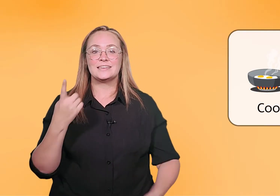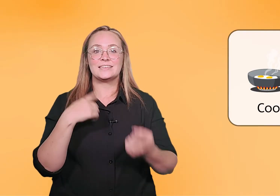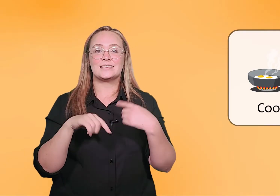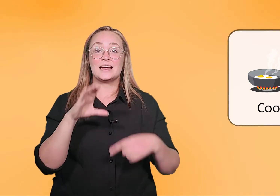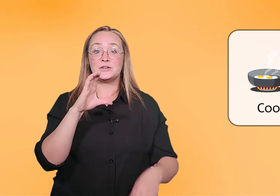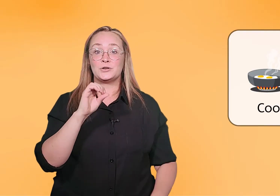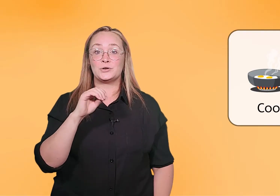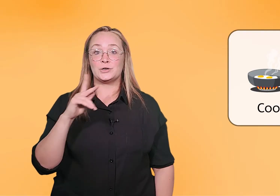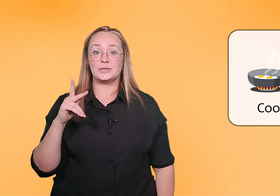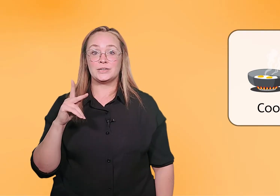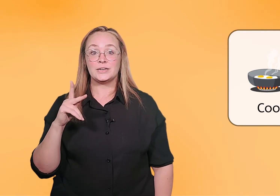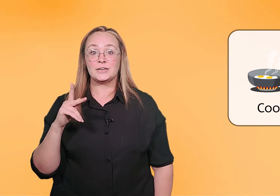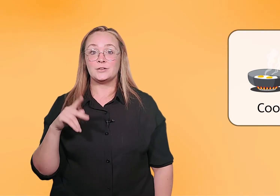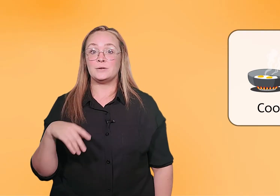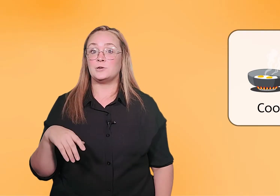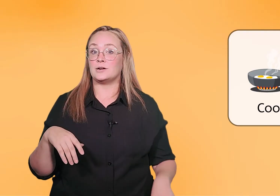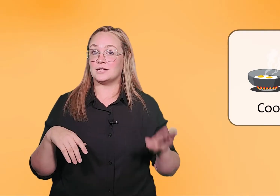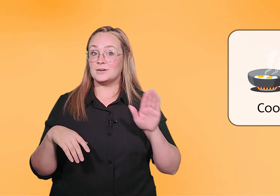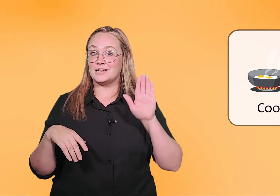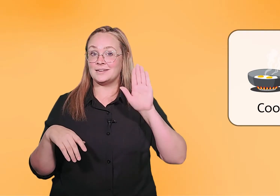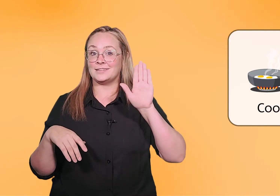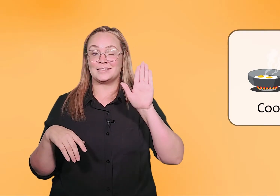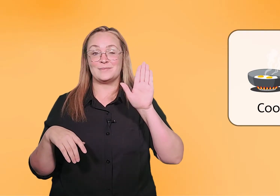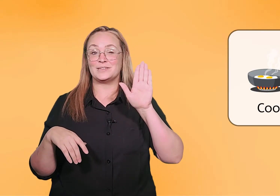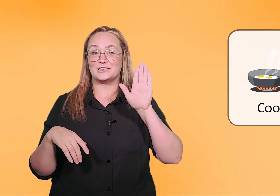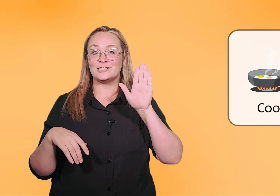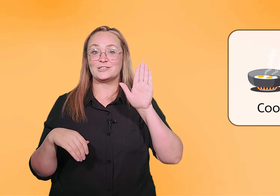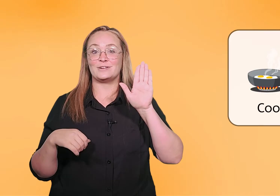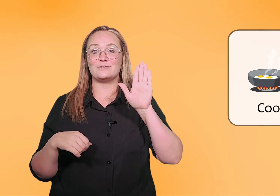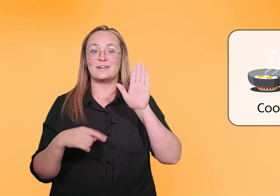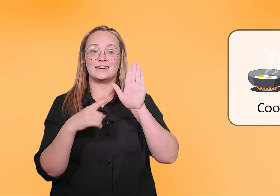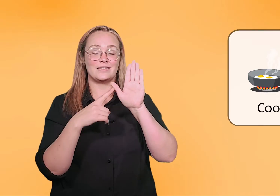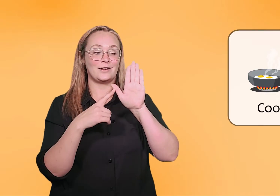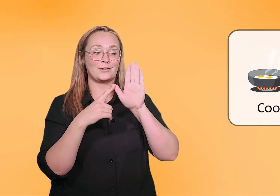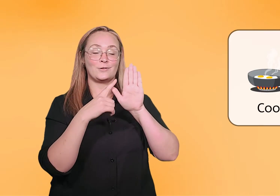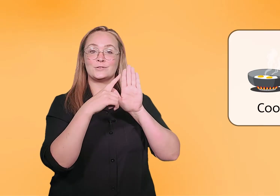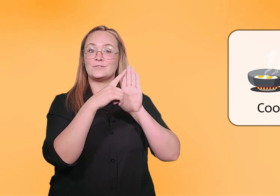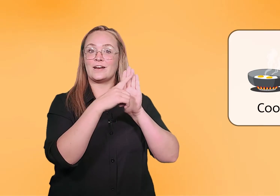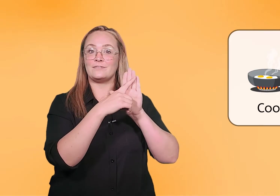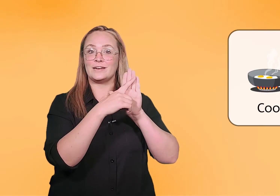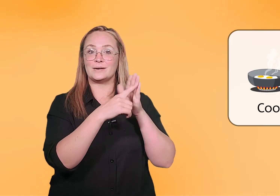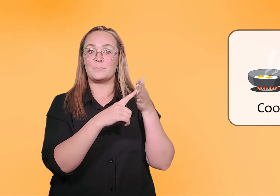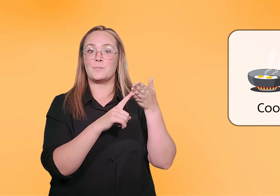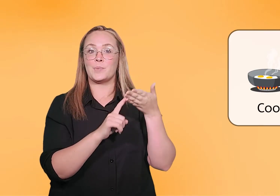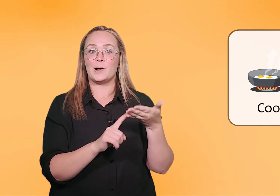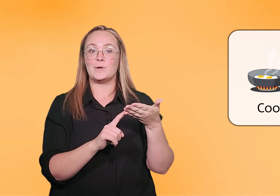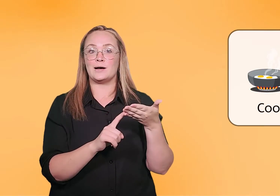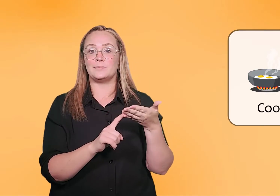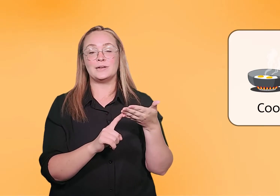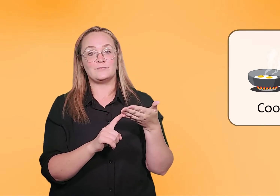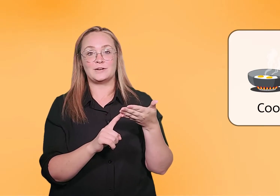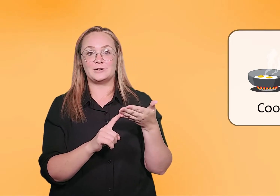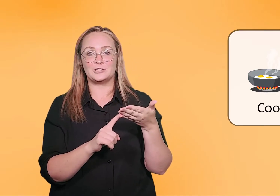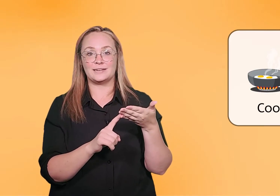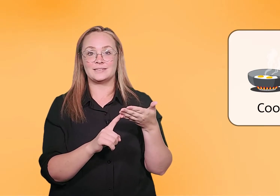To sign cook, you keep your non-dominant hand in the same position as read and write, a closed five hand, palm up in front of your chest.